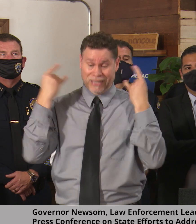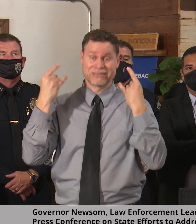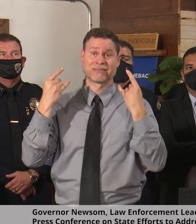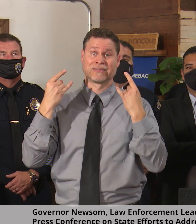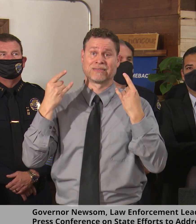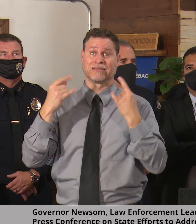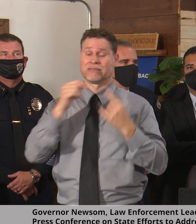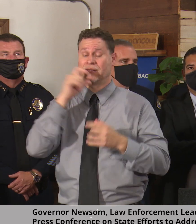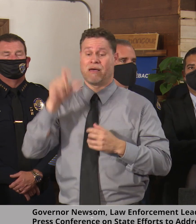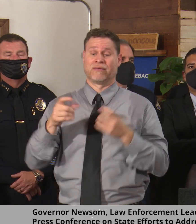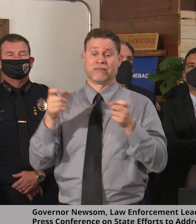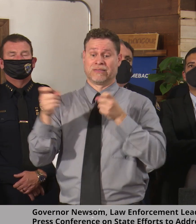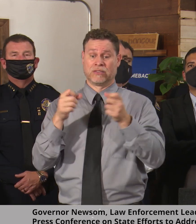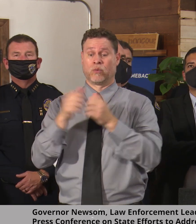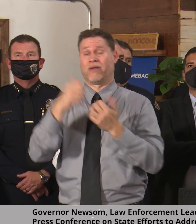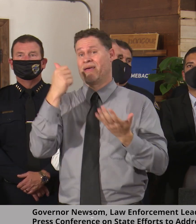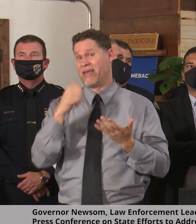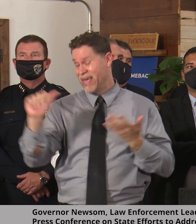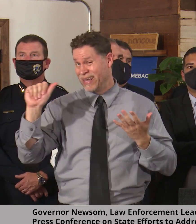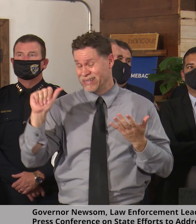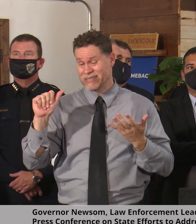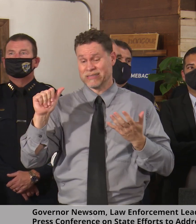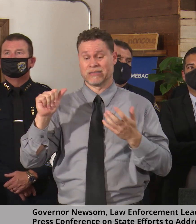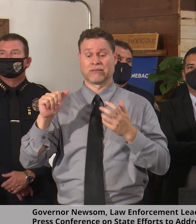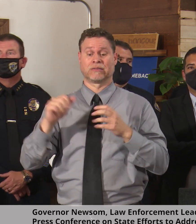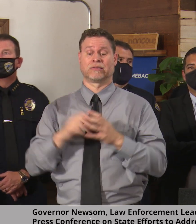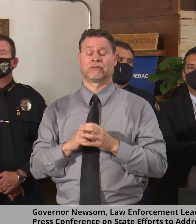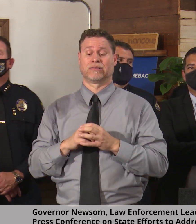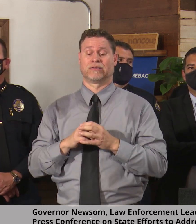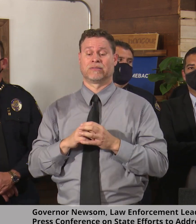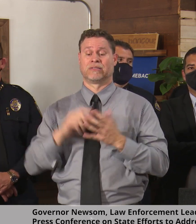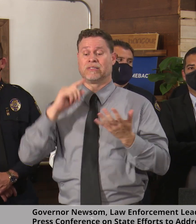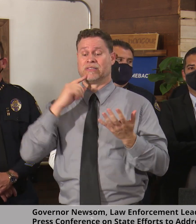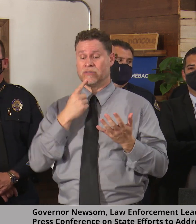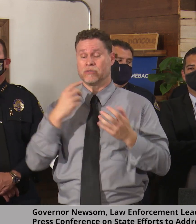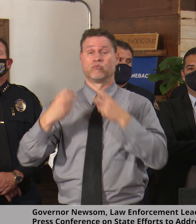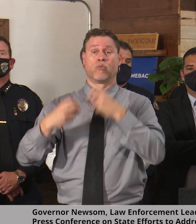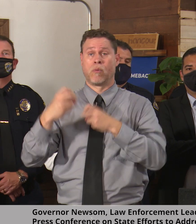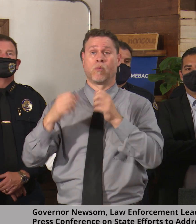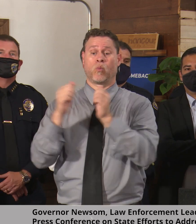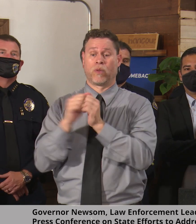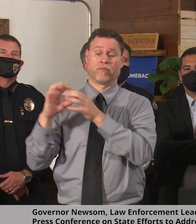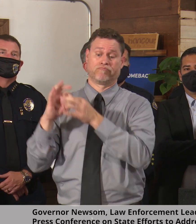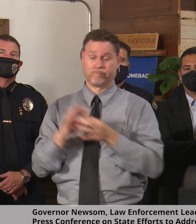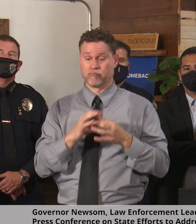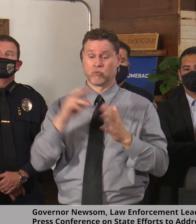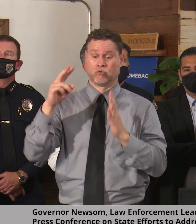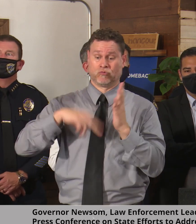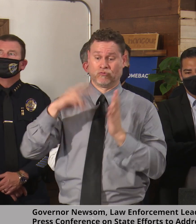have to deal with any trepidation anymore around having to read about this variant or that variant.